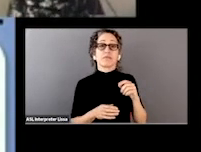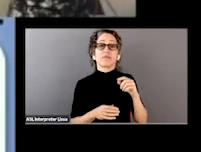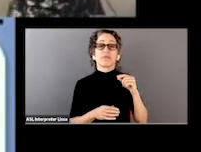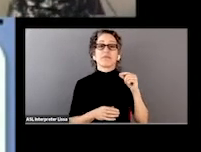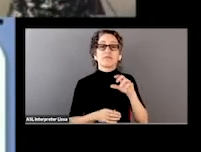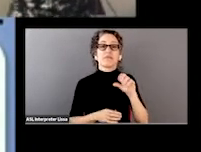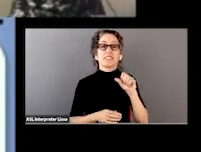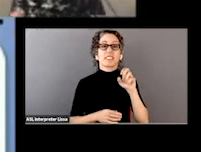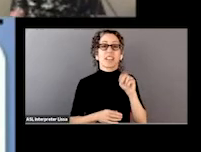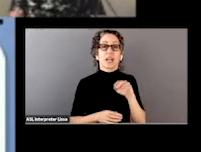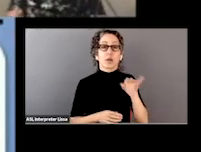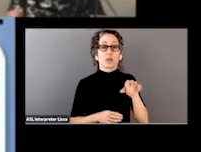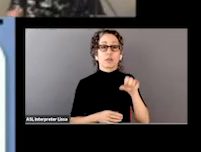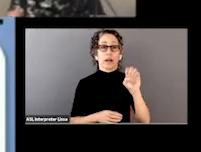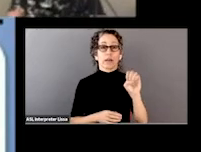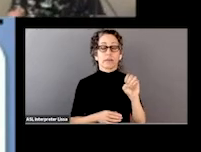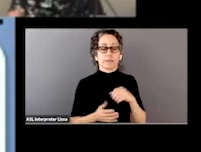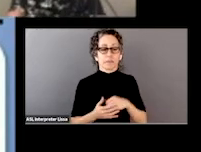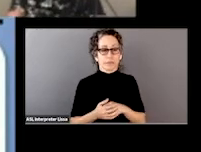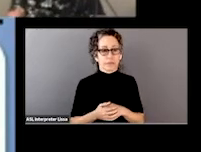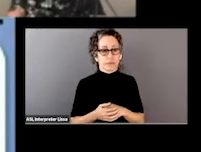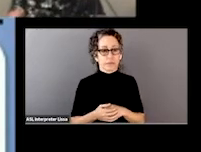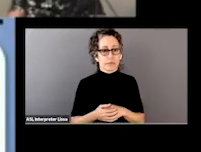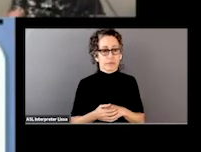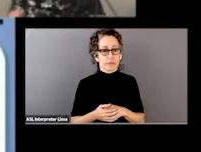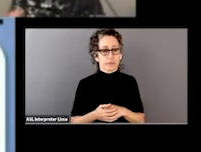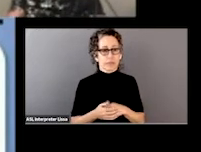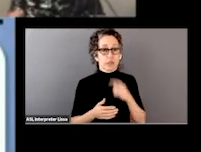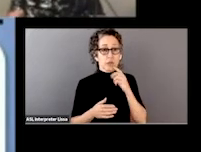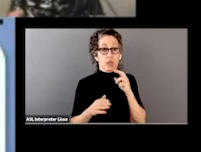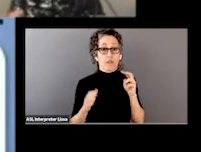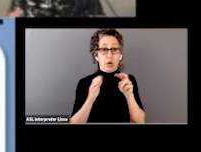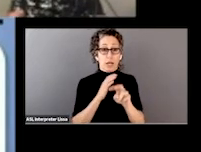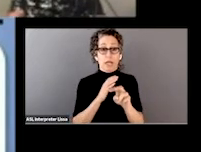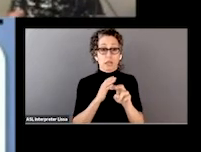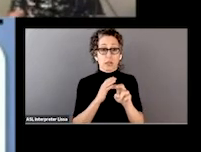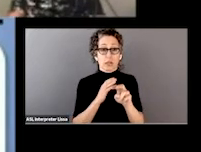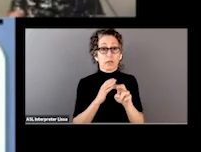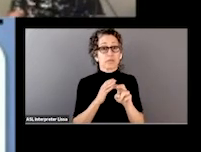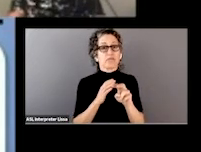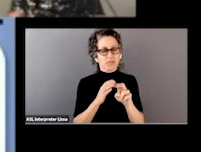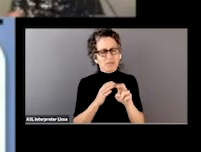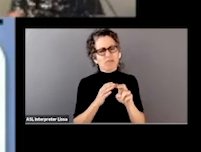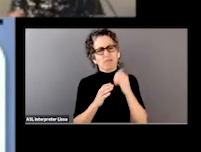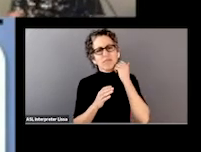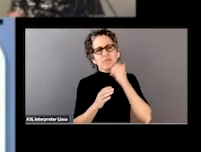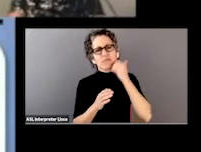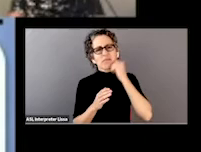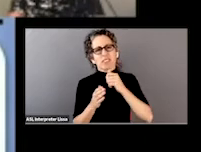So, we know that time series forecasting is a well explored topic in machine learning.